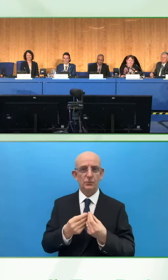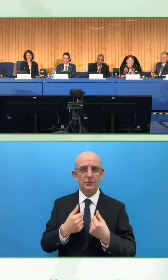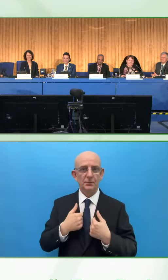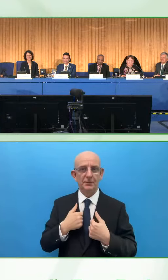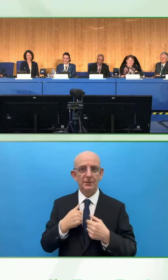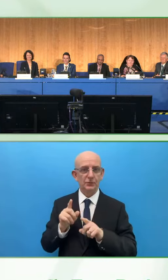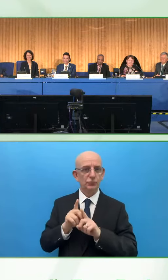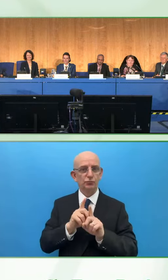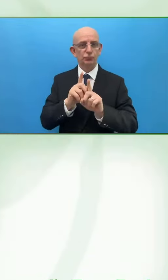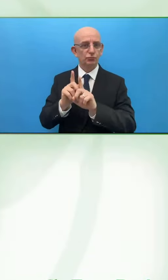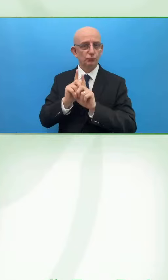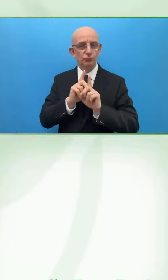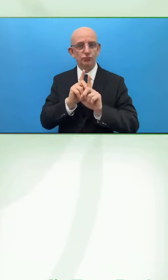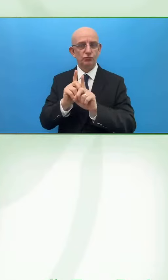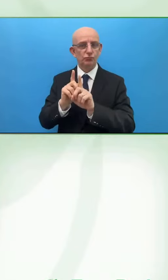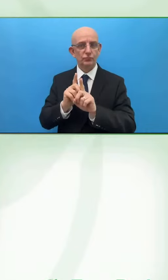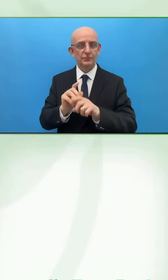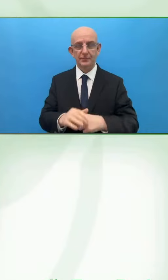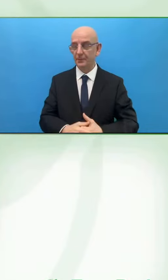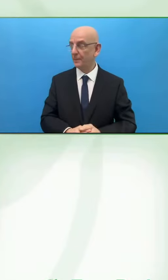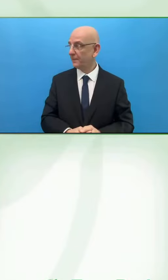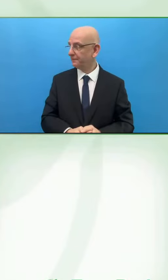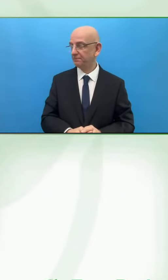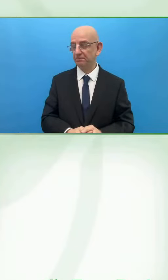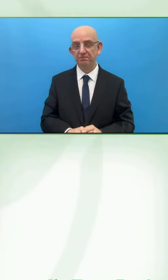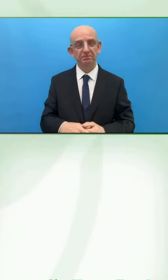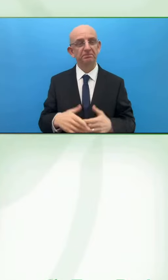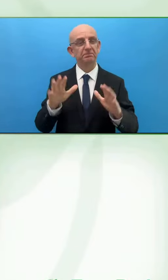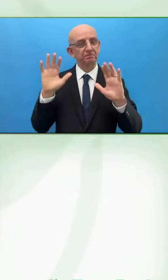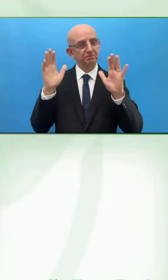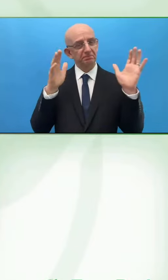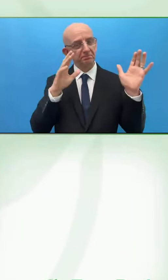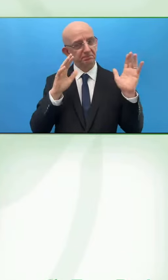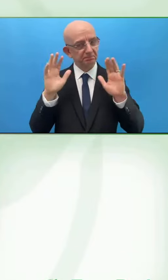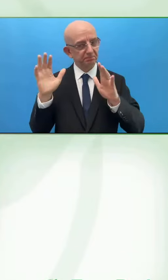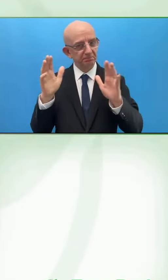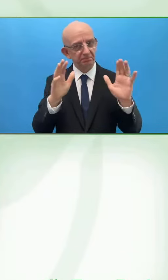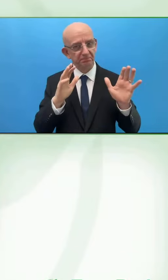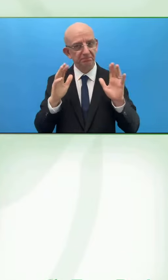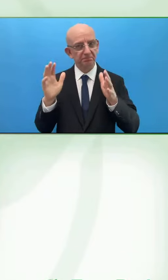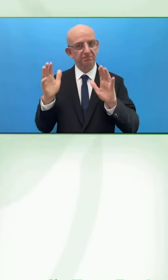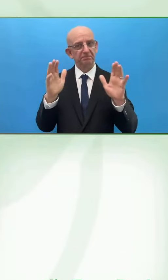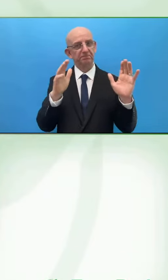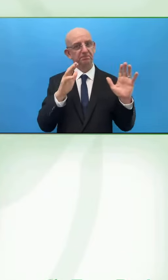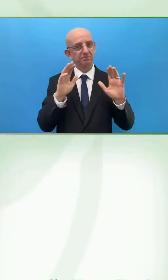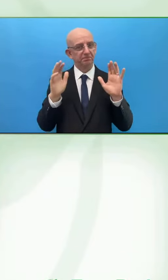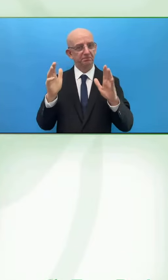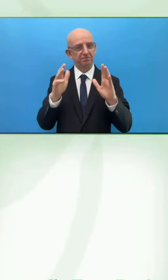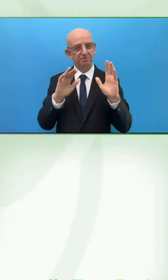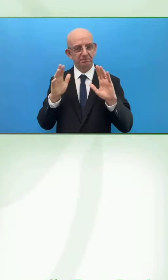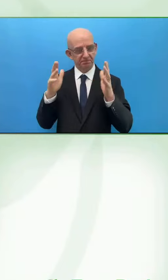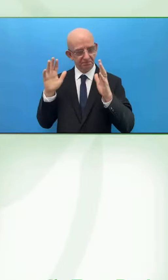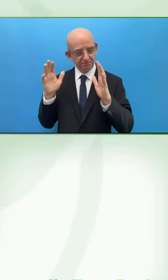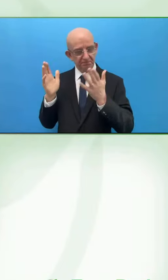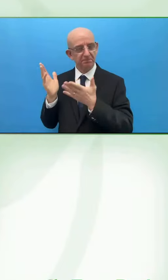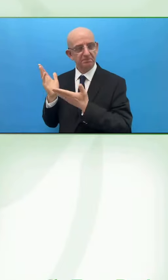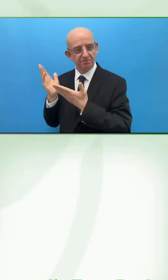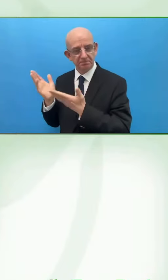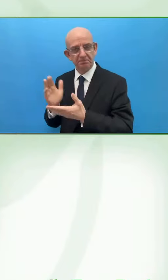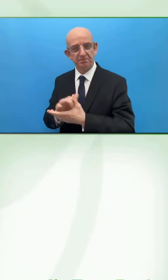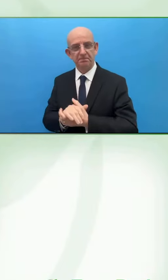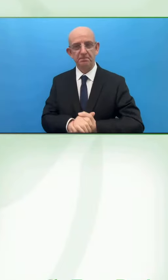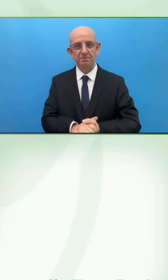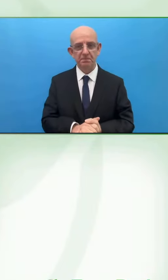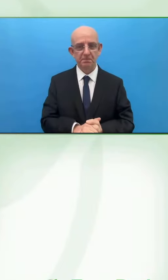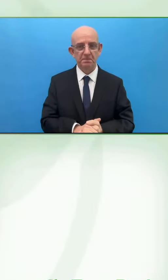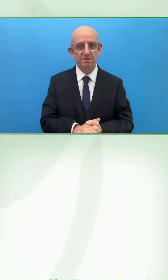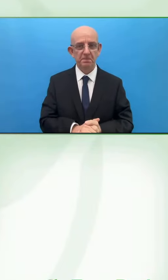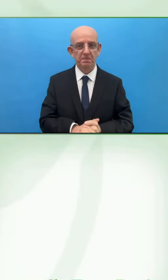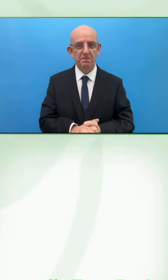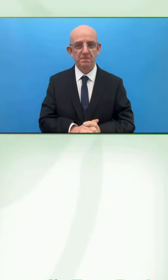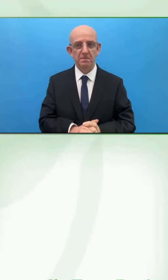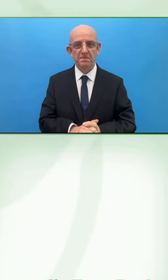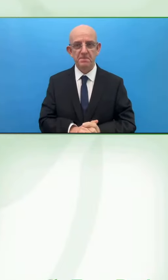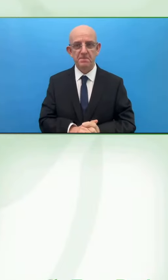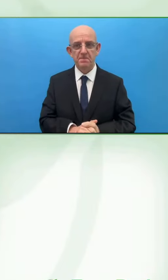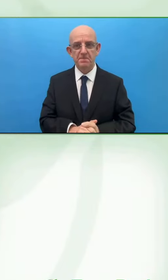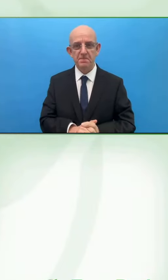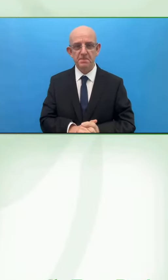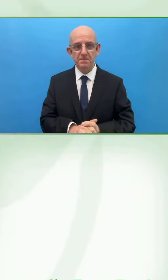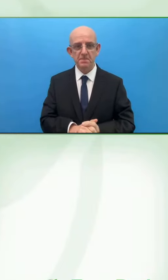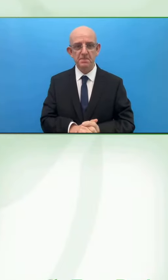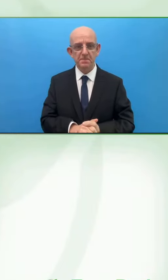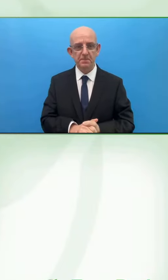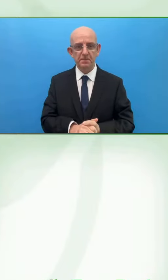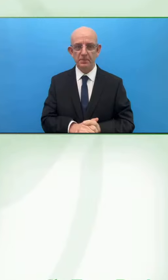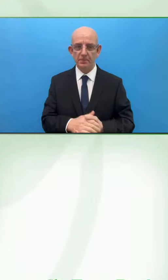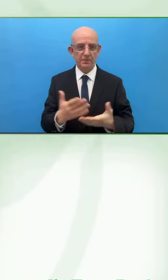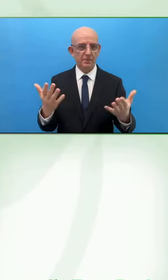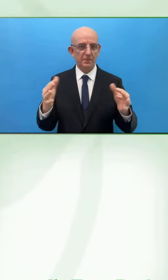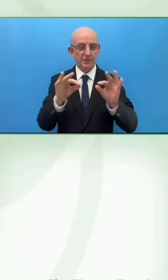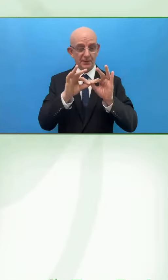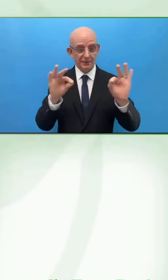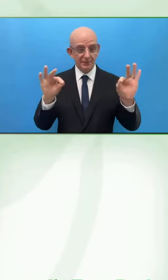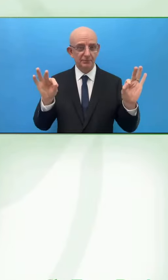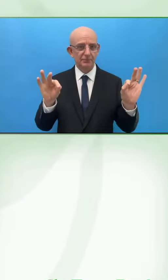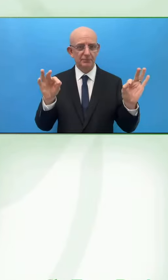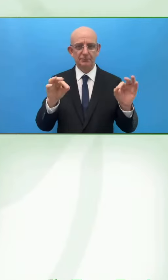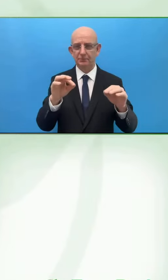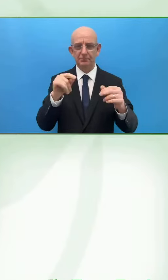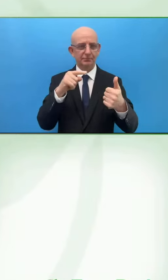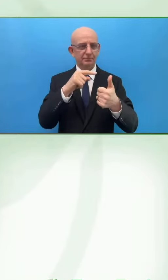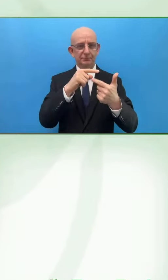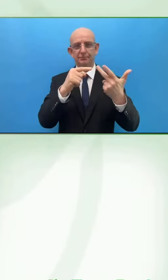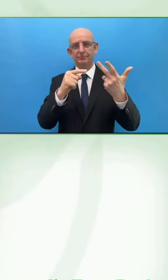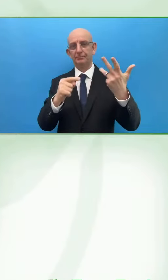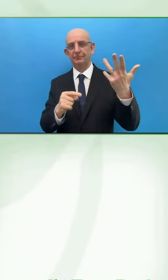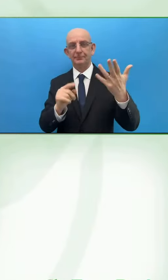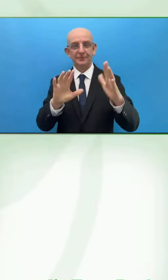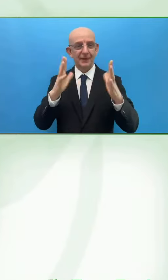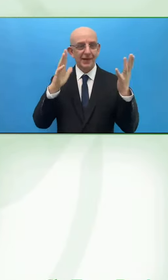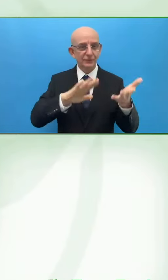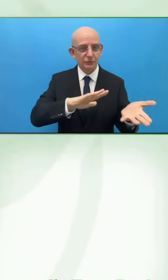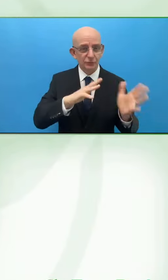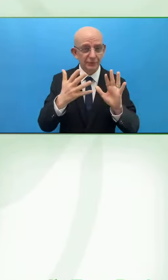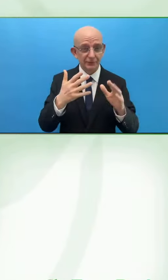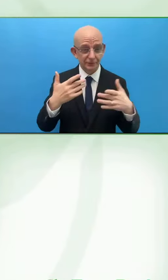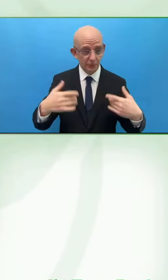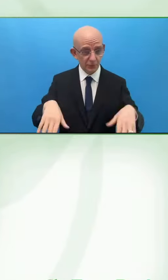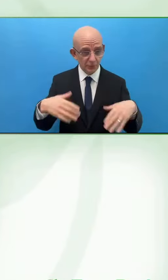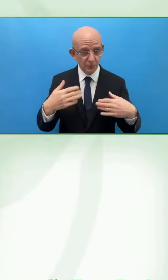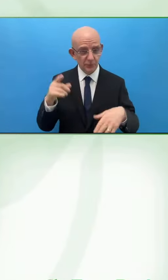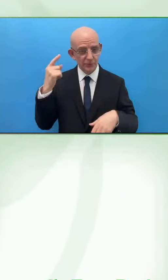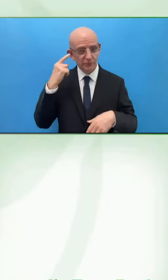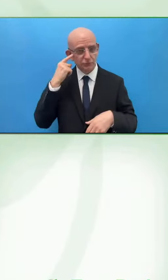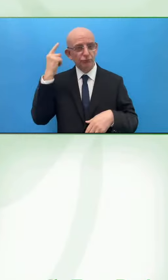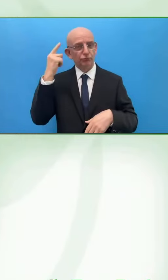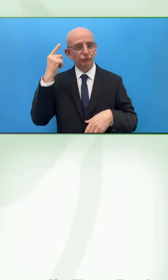Thank you.